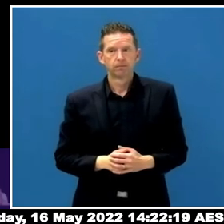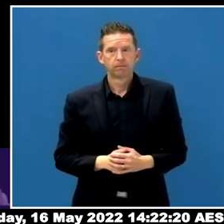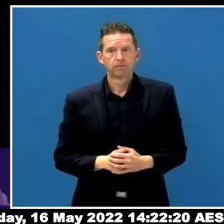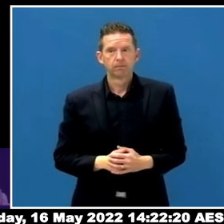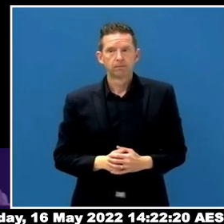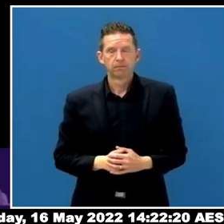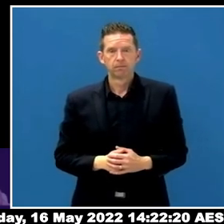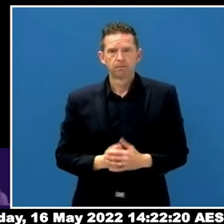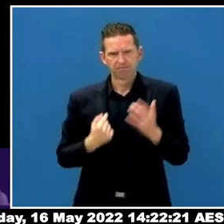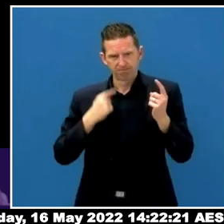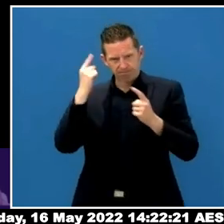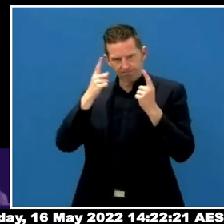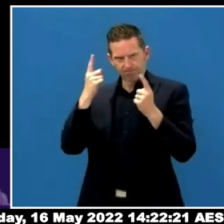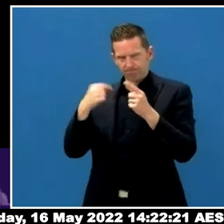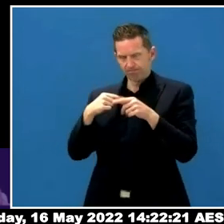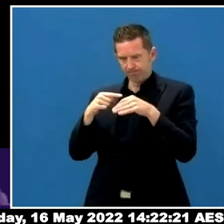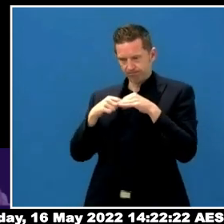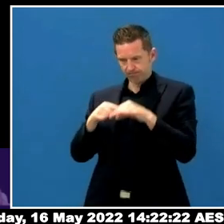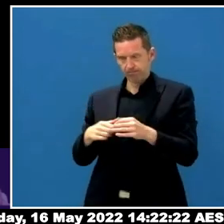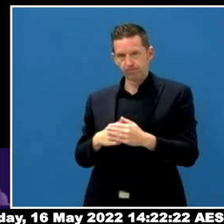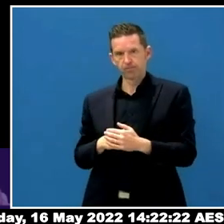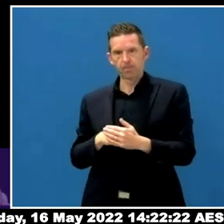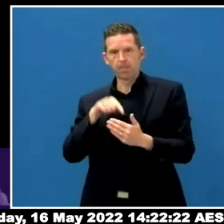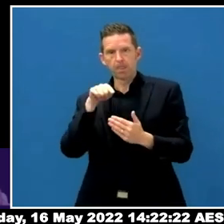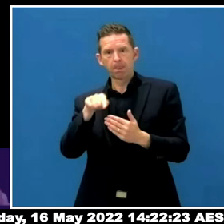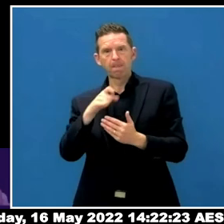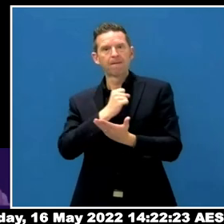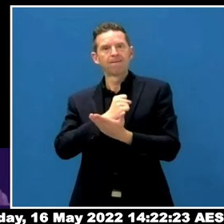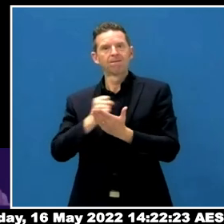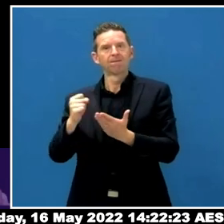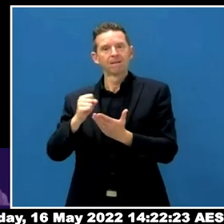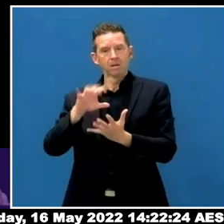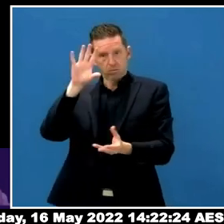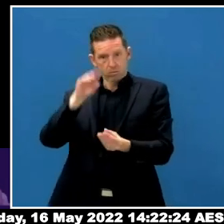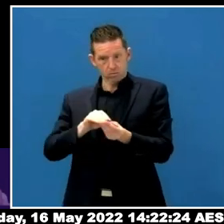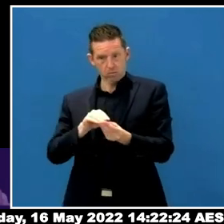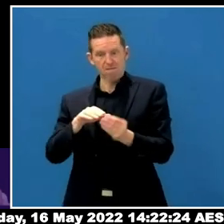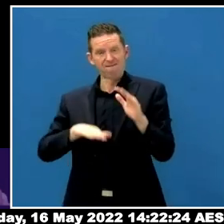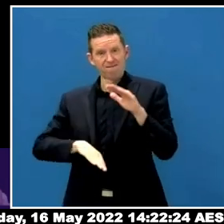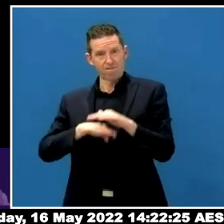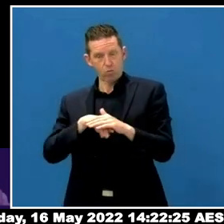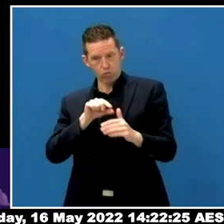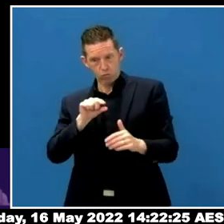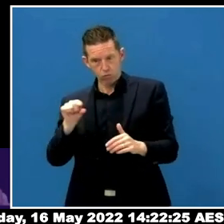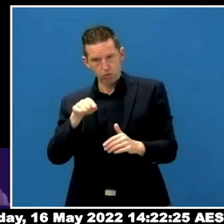This figure here, this total figure, did that figure concern you with respect to what his NDIS funding was at the time?